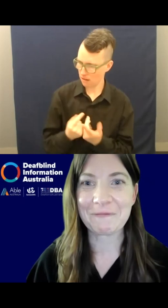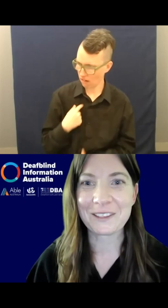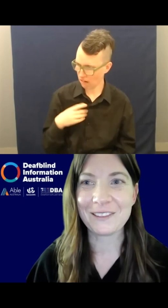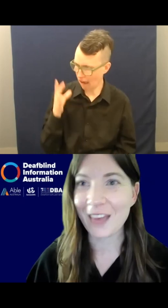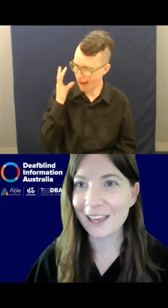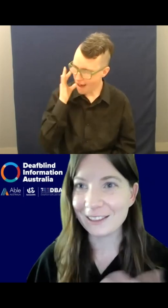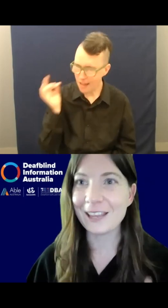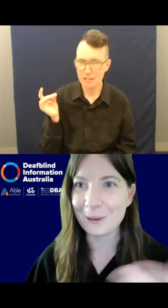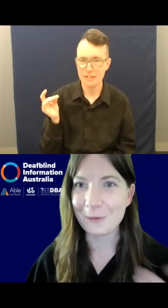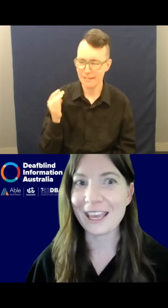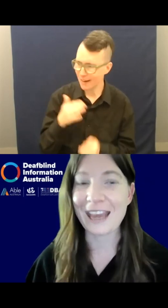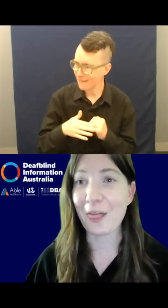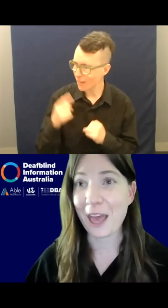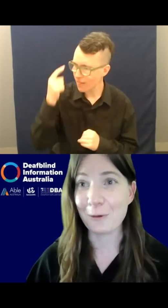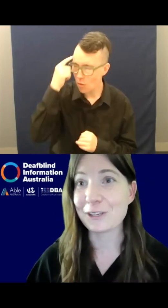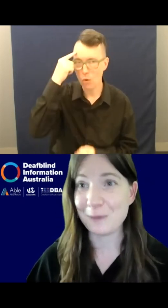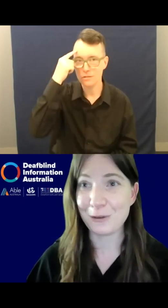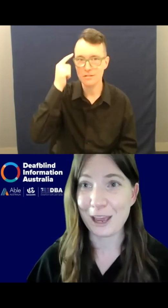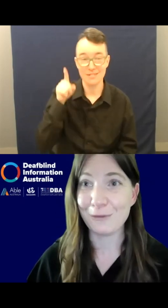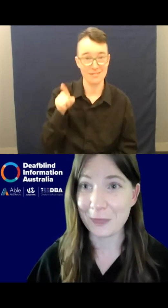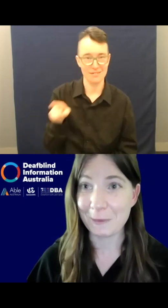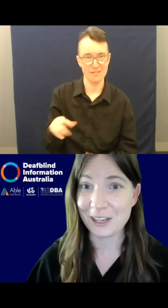So they lead the way in how they want to be creative with the materials.